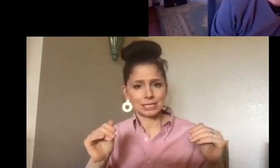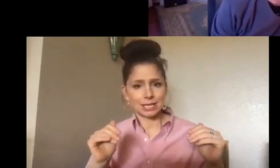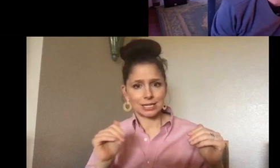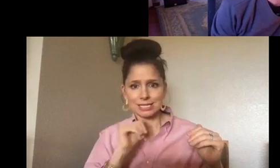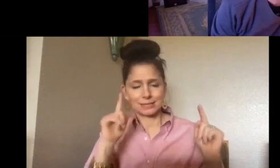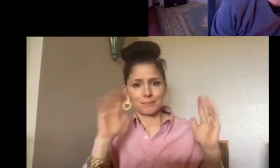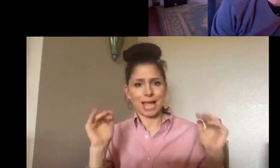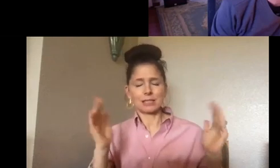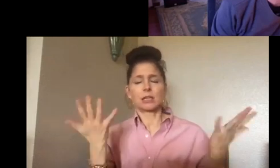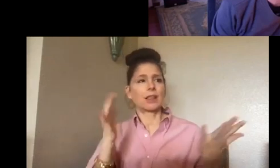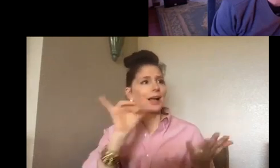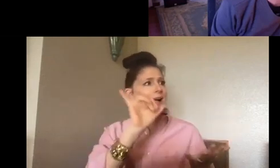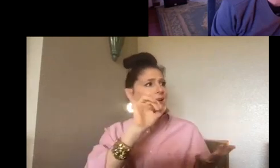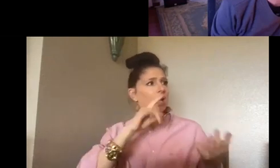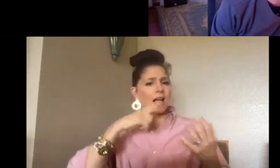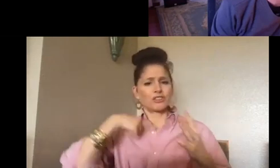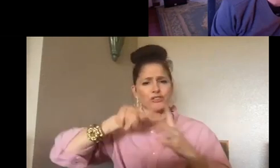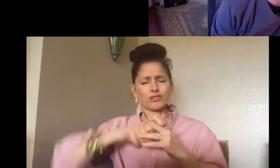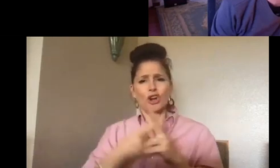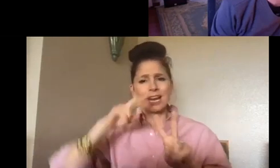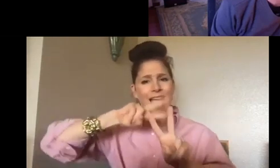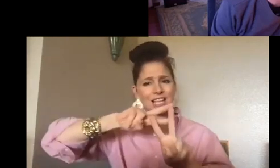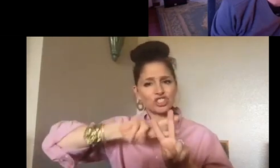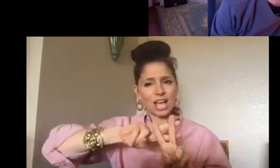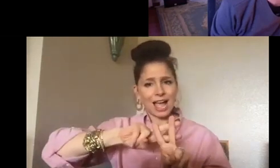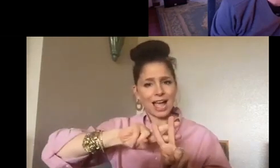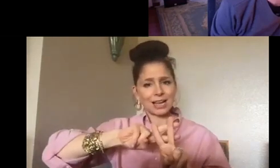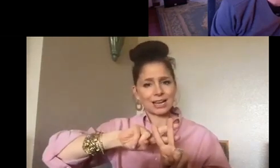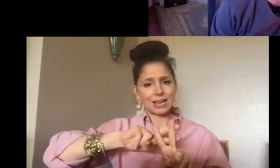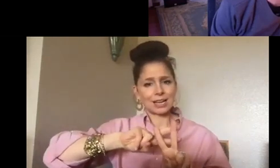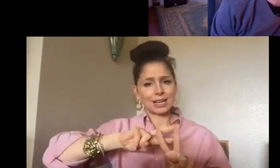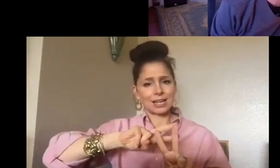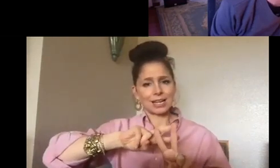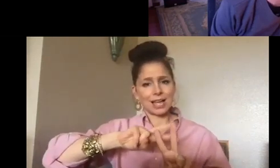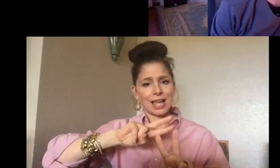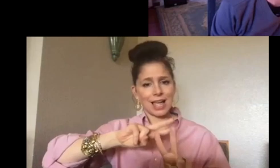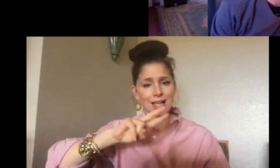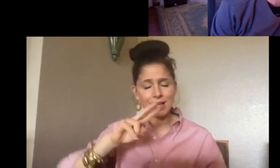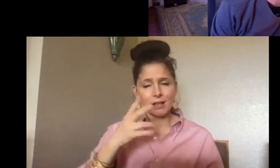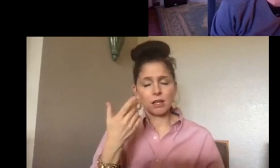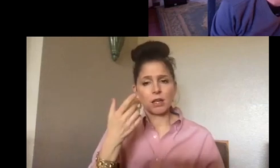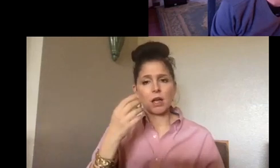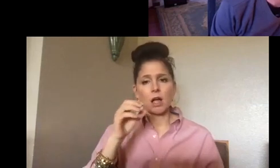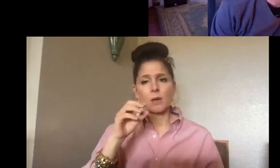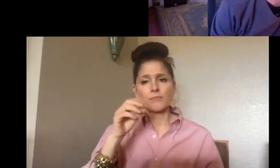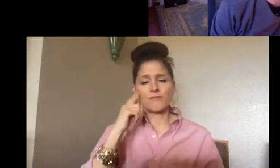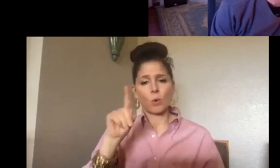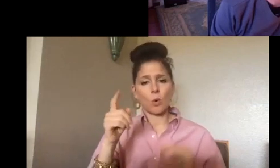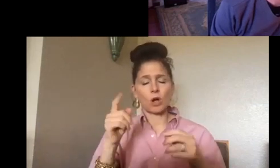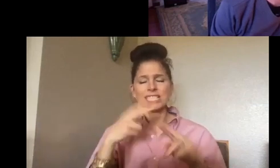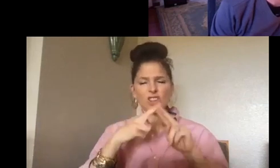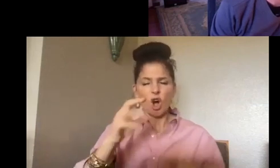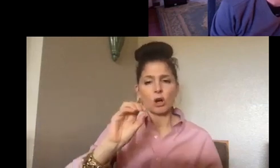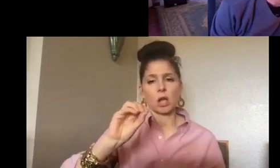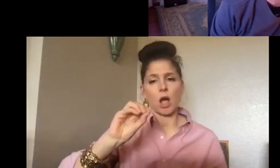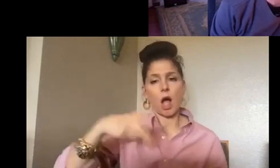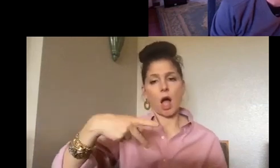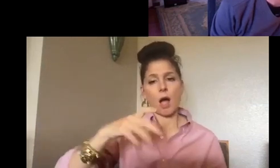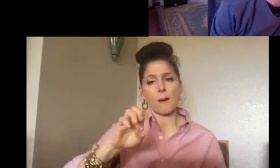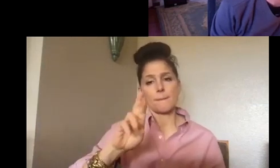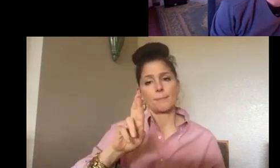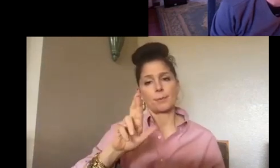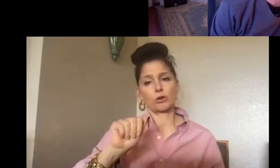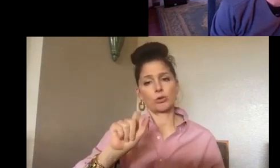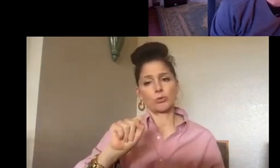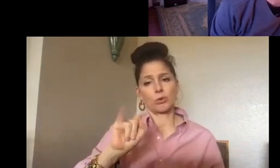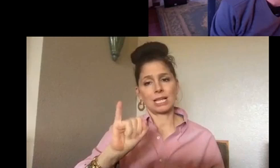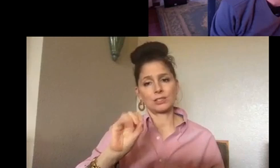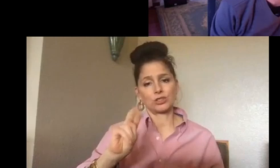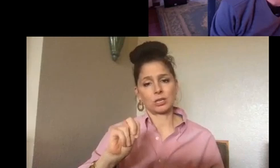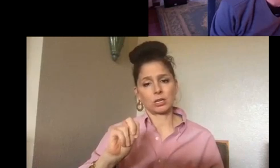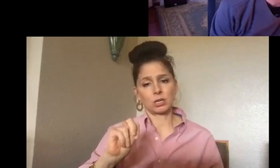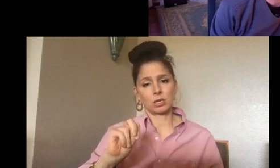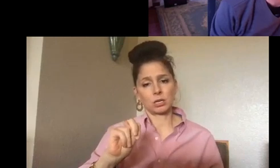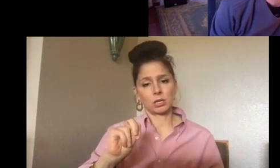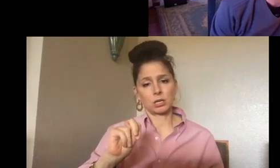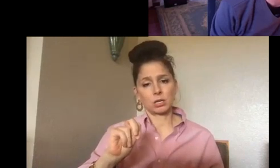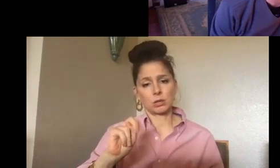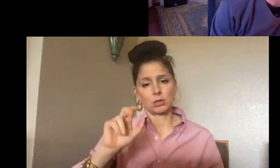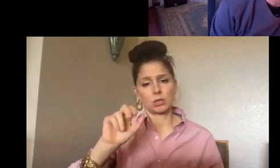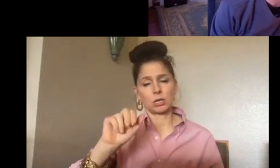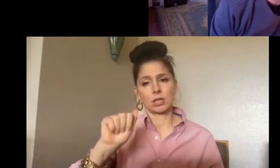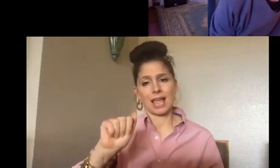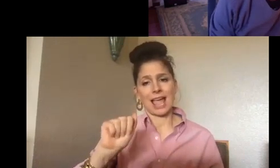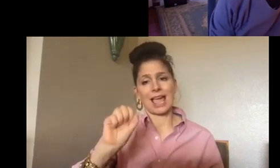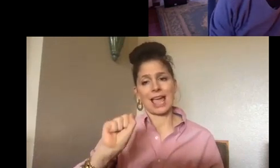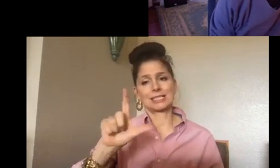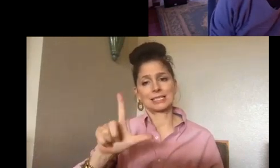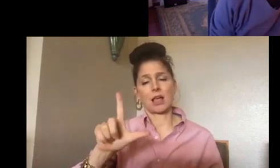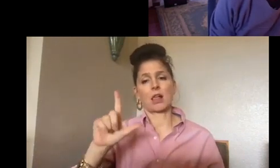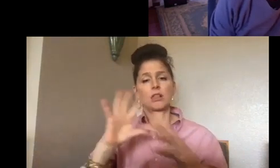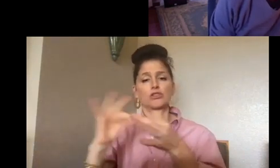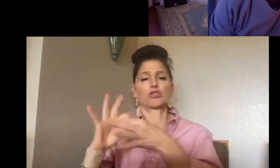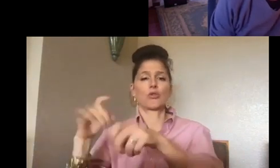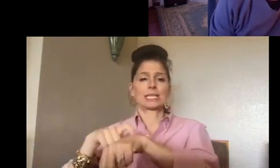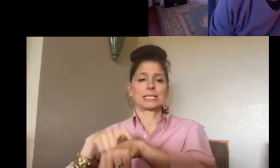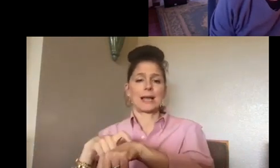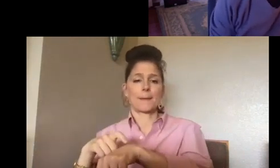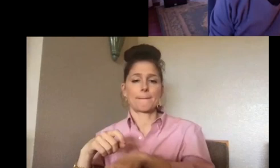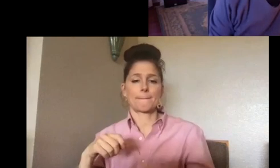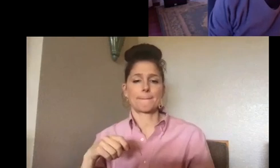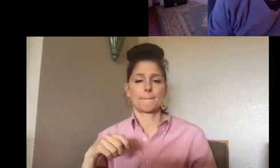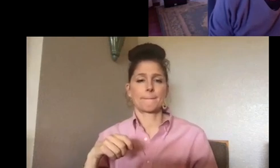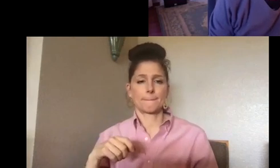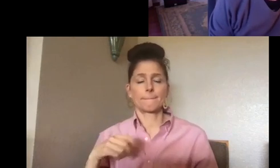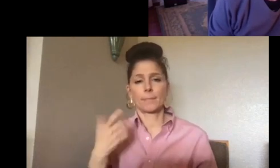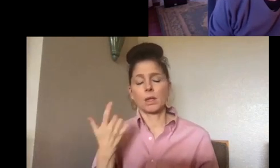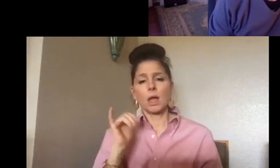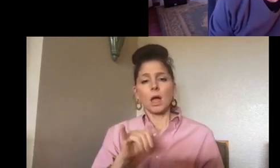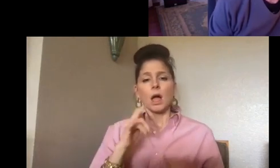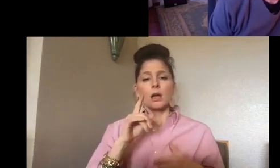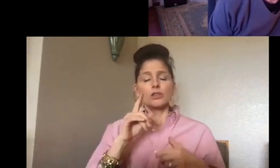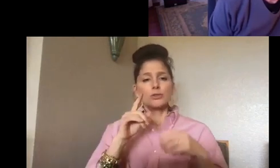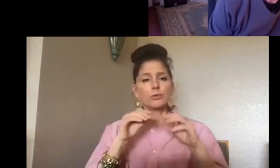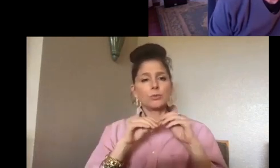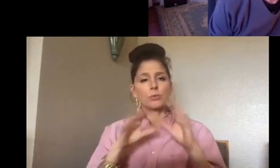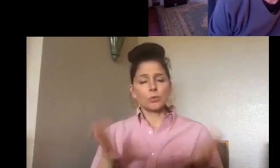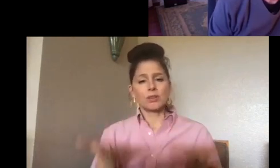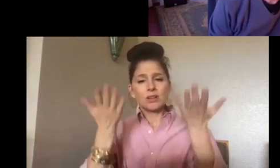Like when I started the hashtag for, it's #operationaslstorytime. So I wanted to